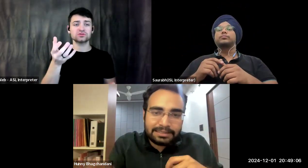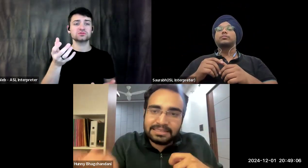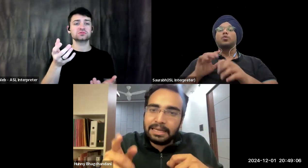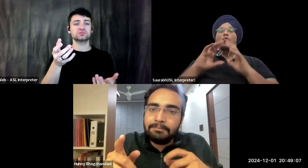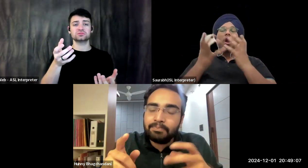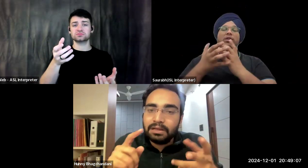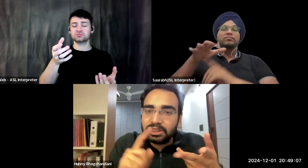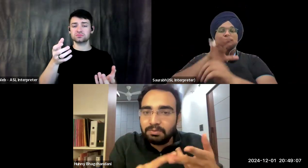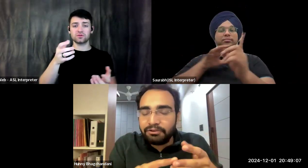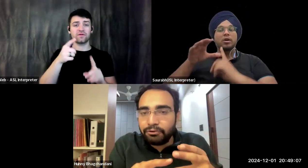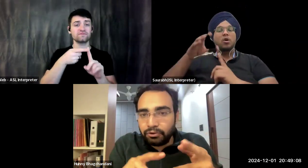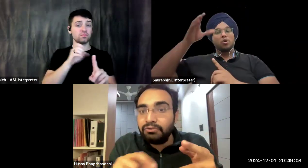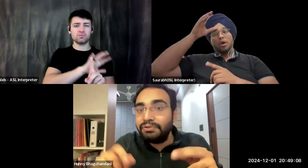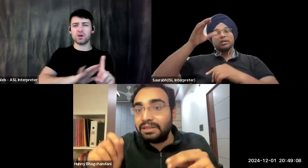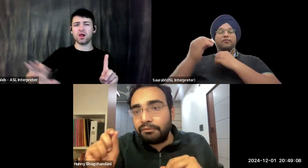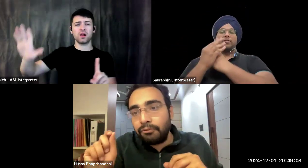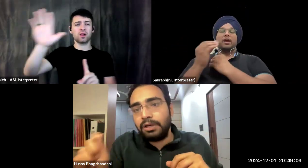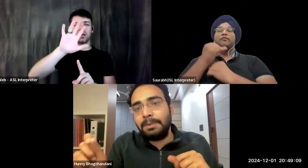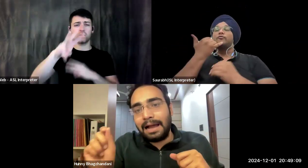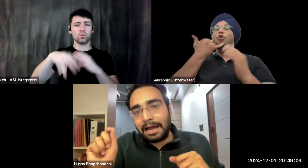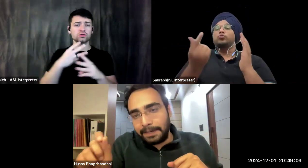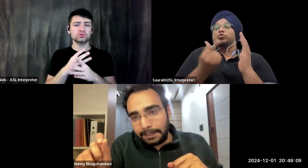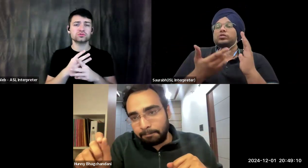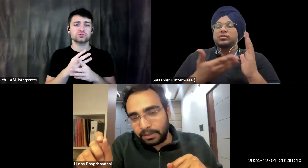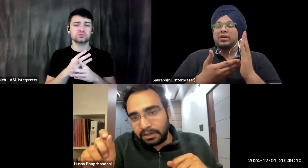like the same smartphone with affordable RBD refreshable braille device.